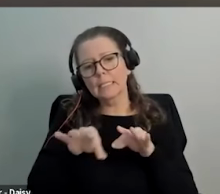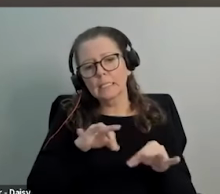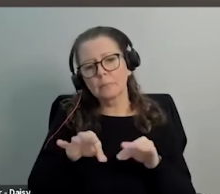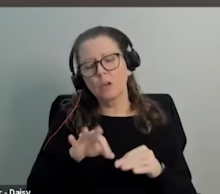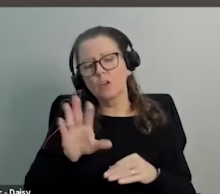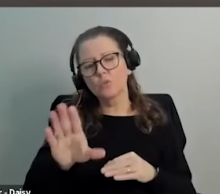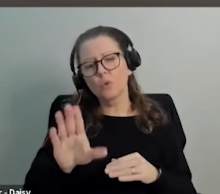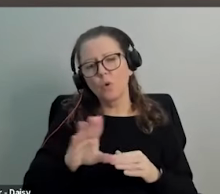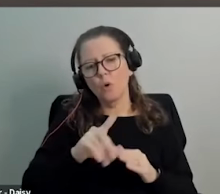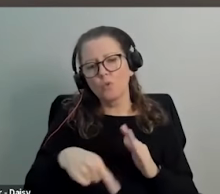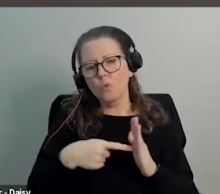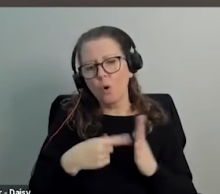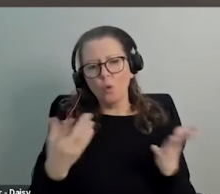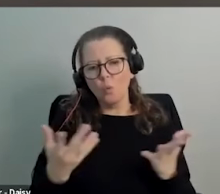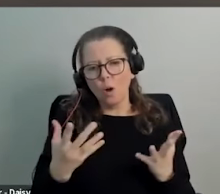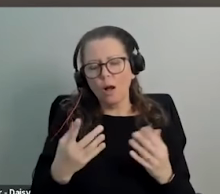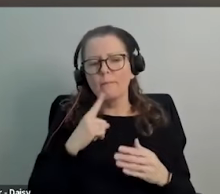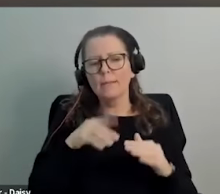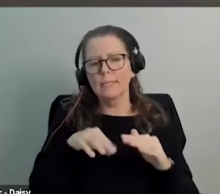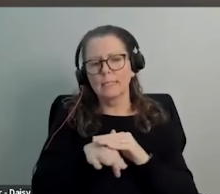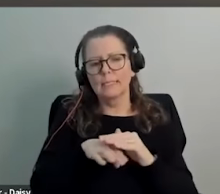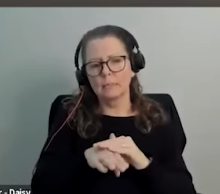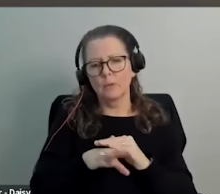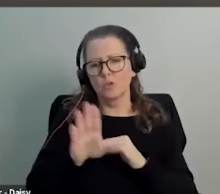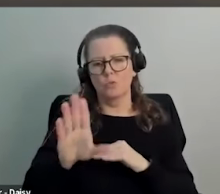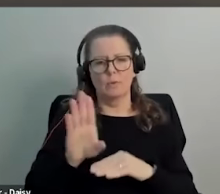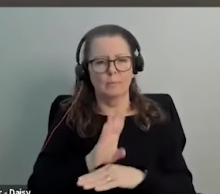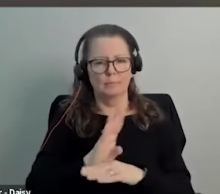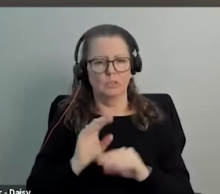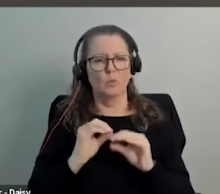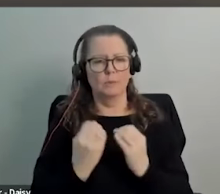at your organization? We can start with Laura.